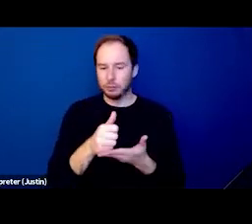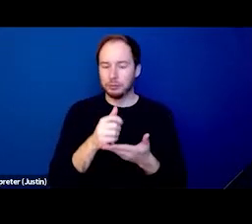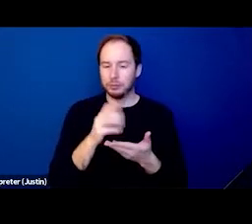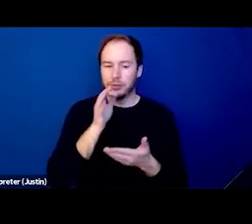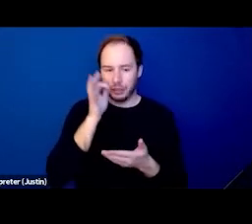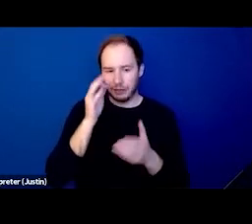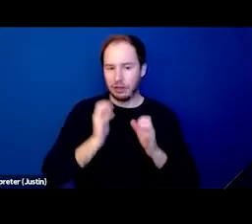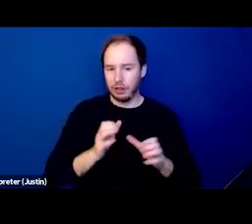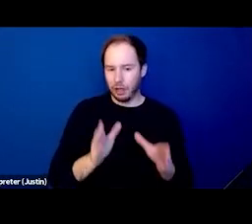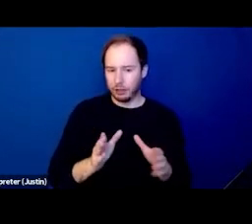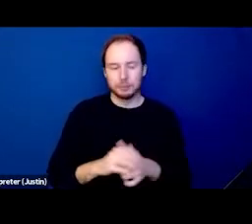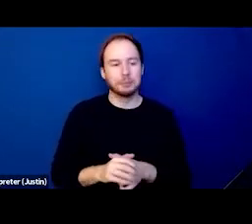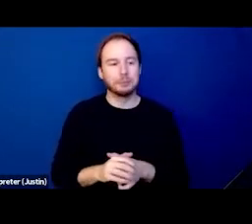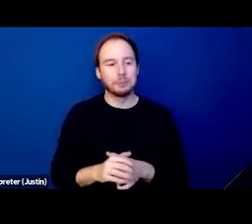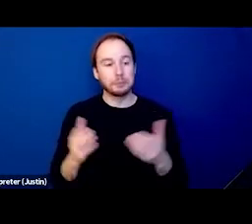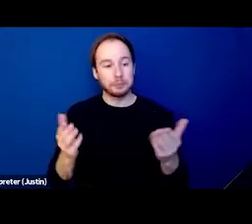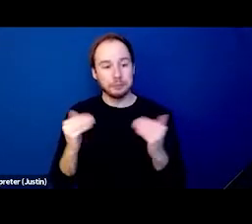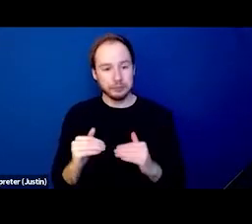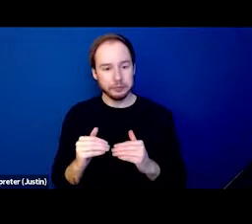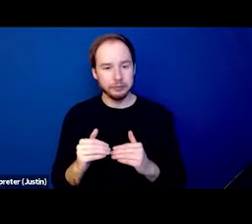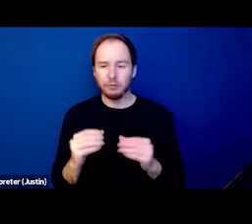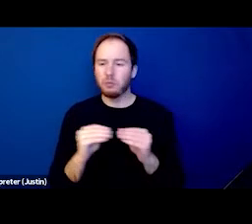Next slide. And then just a little bit more